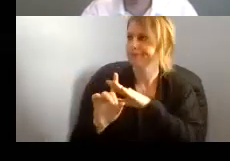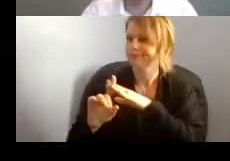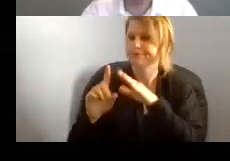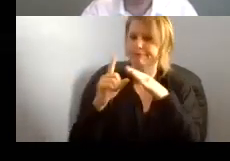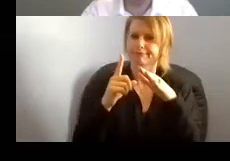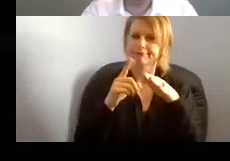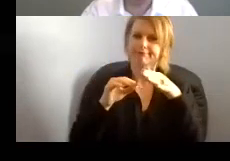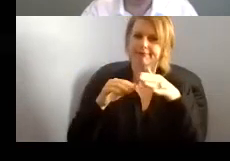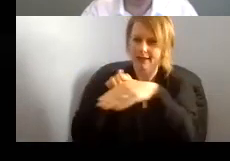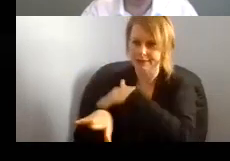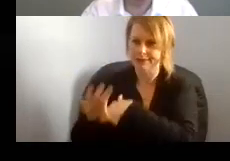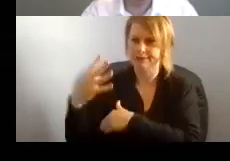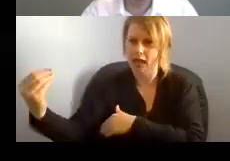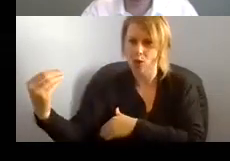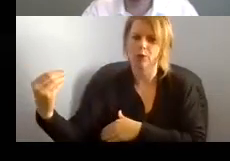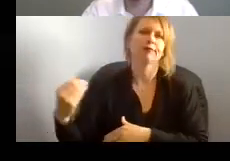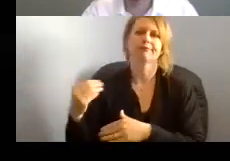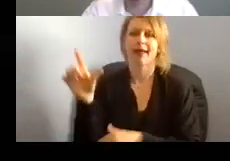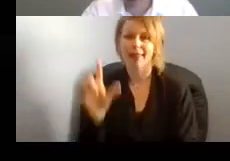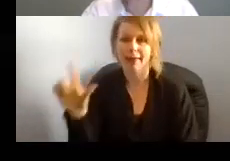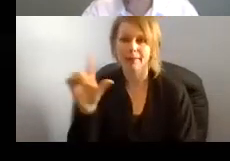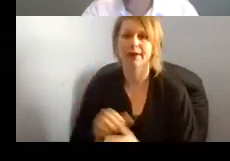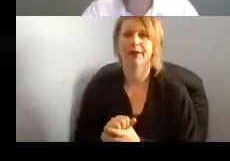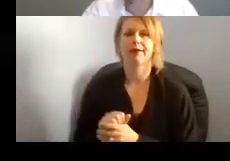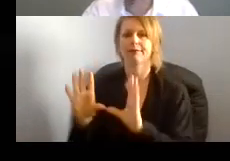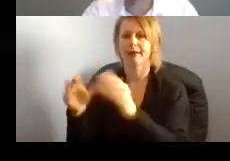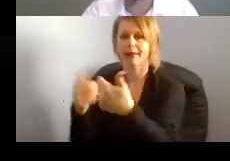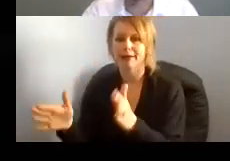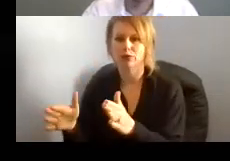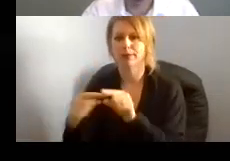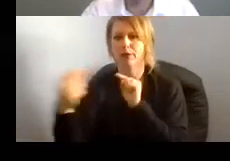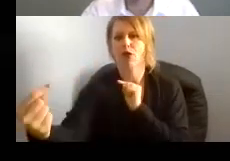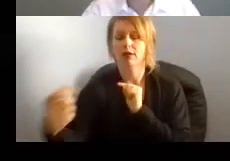classroom across the hall, or perhaps just in the back of the room.